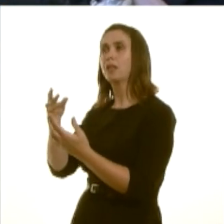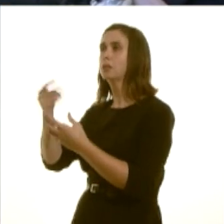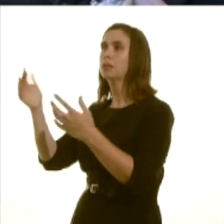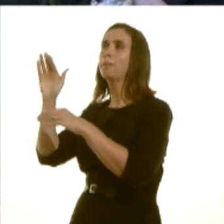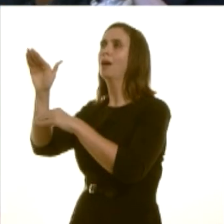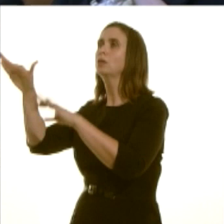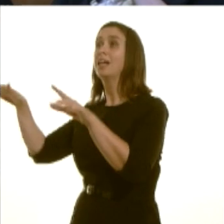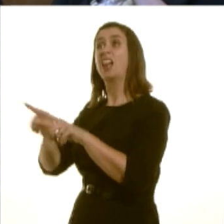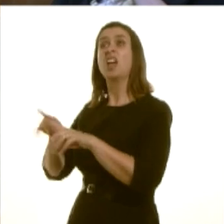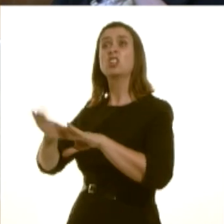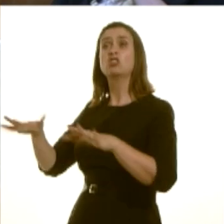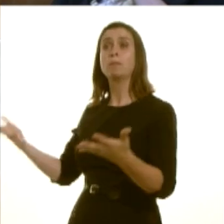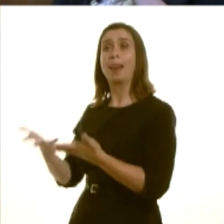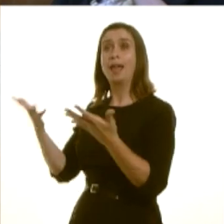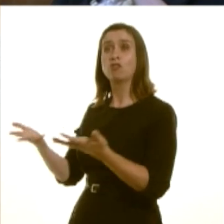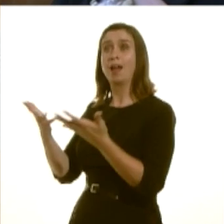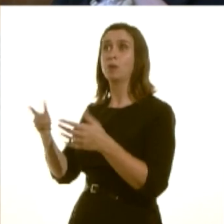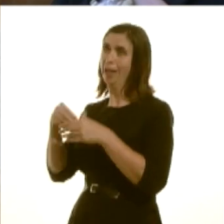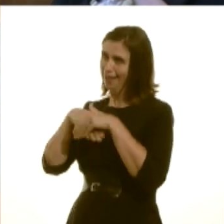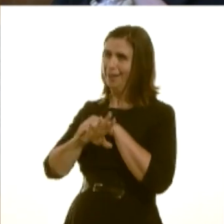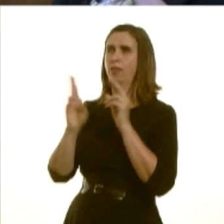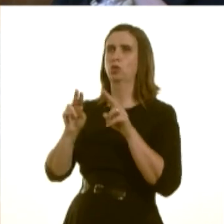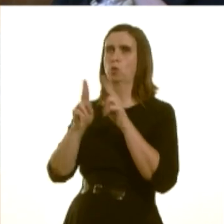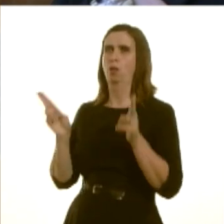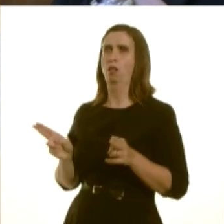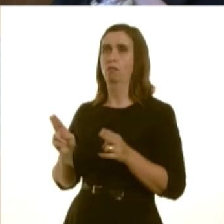grounds and children’s playgrounds, building on the guidance that is already in place.